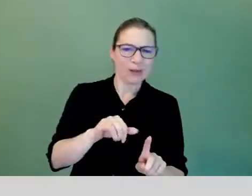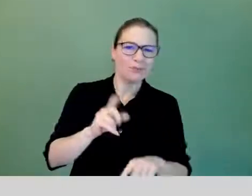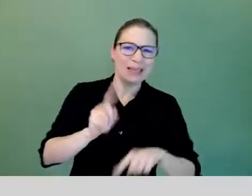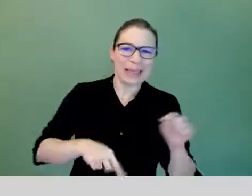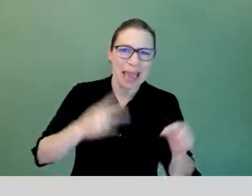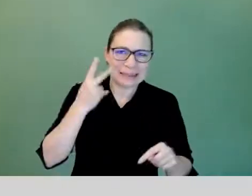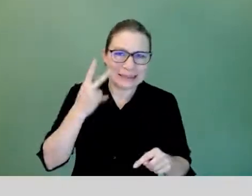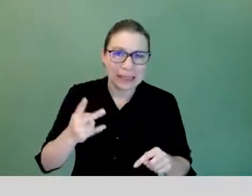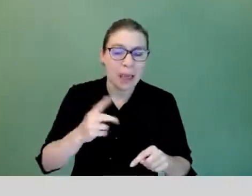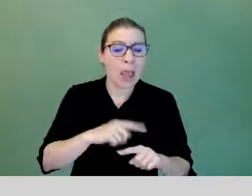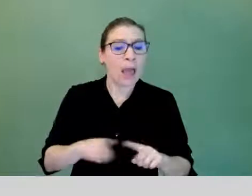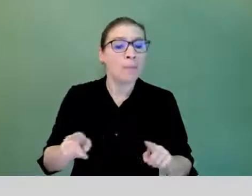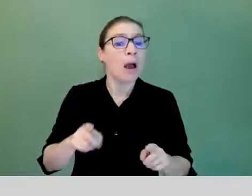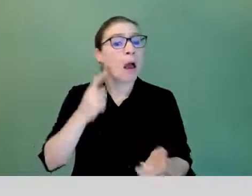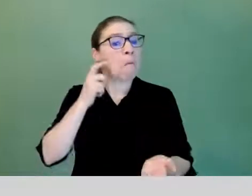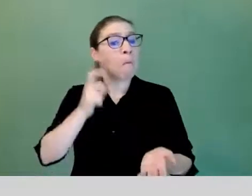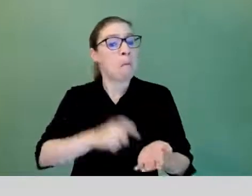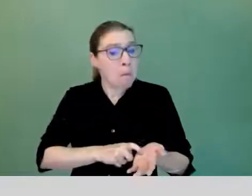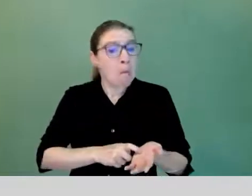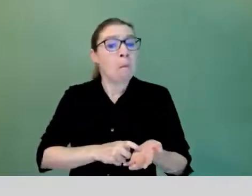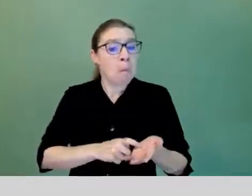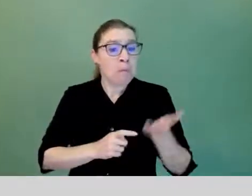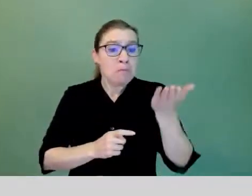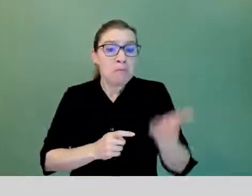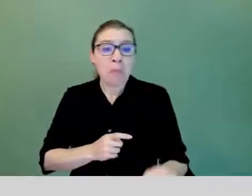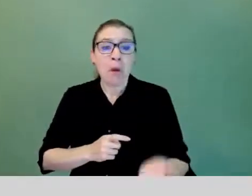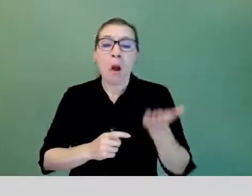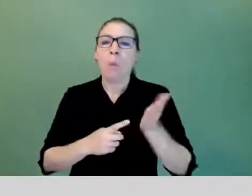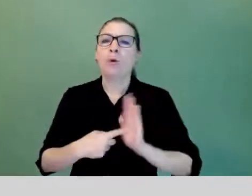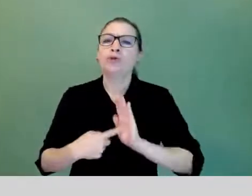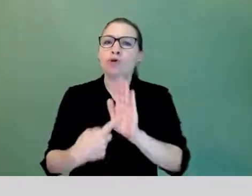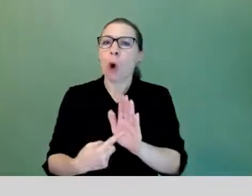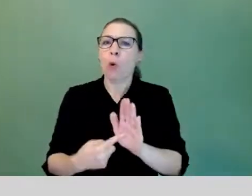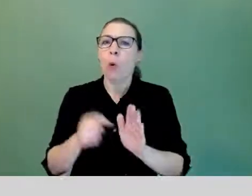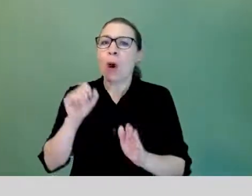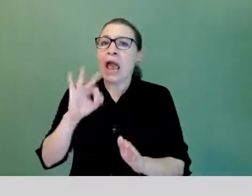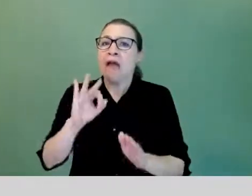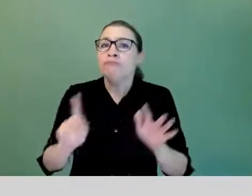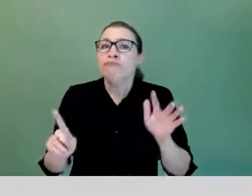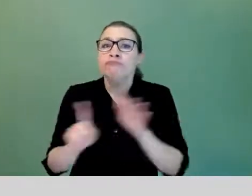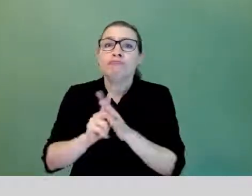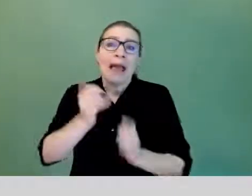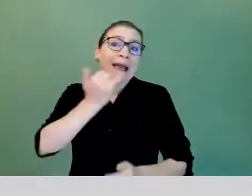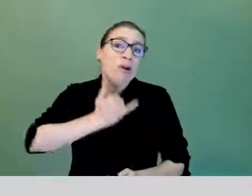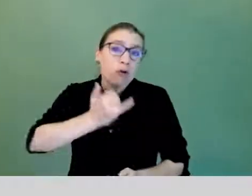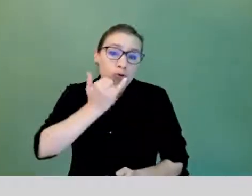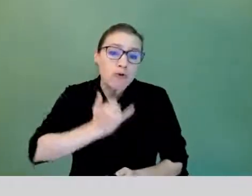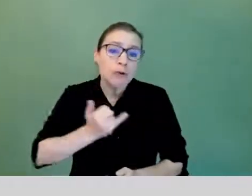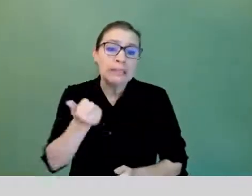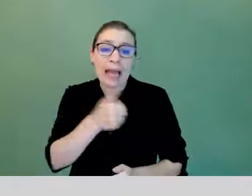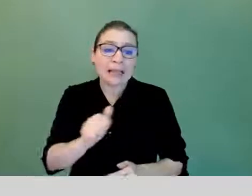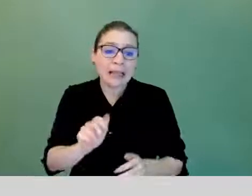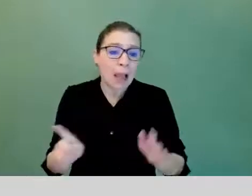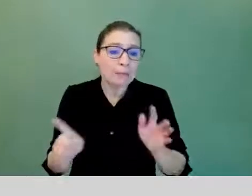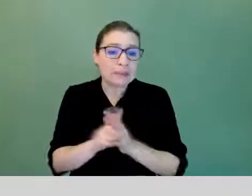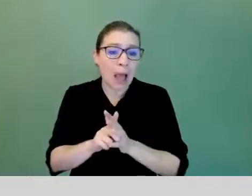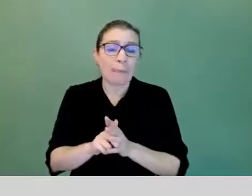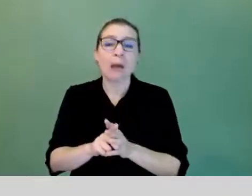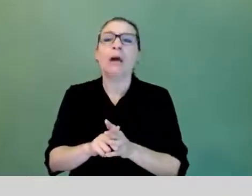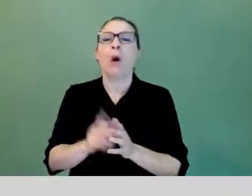but you can see here if there are any errors then that will be displayed in the red color with the thumbs down symbol.